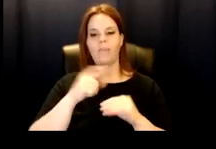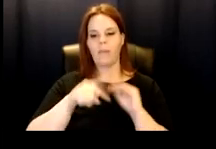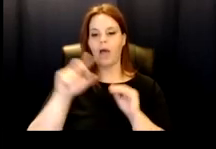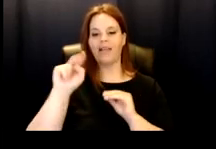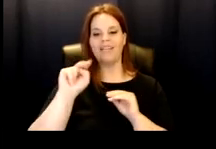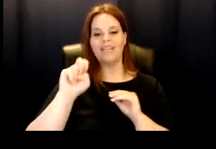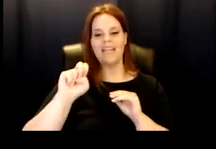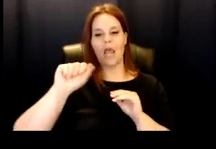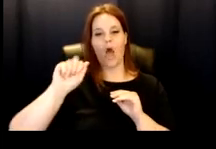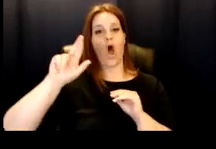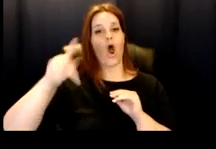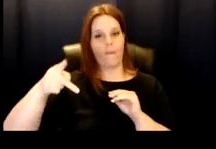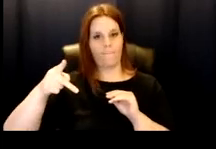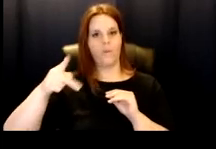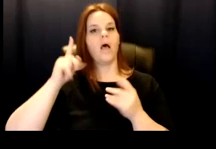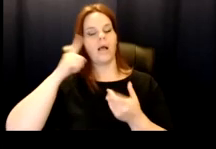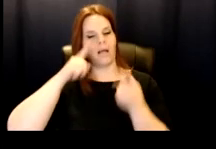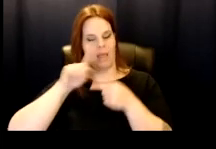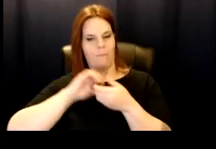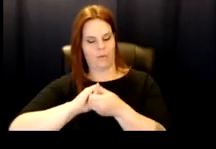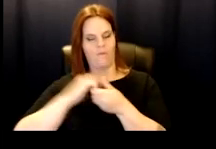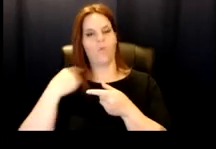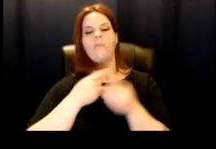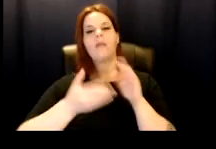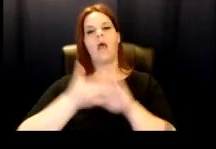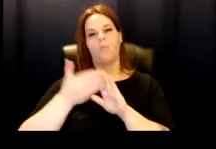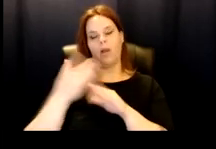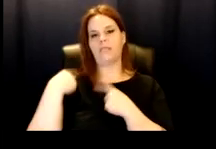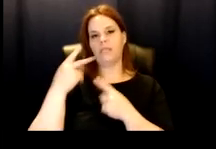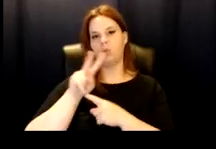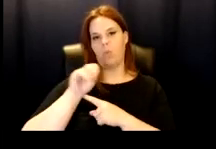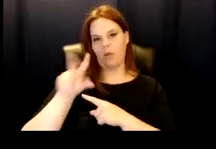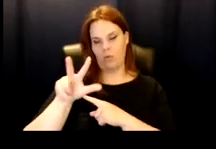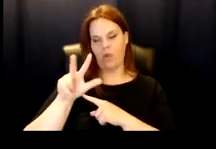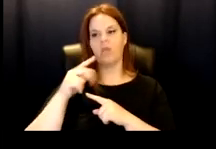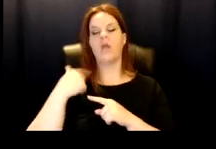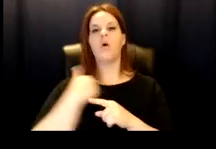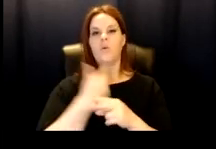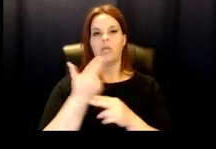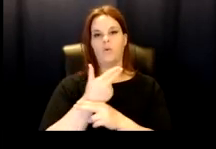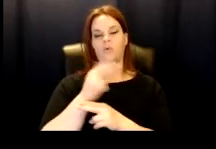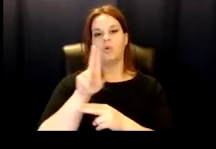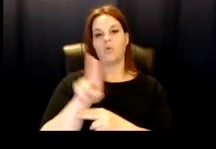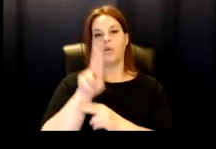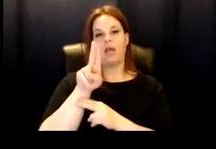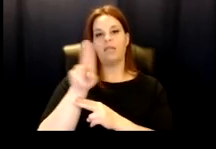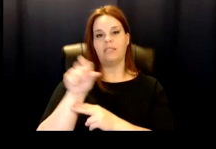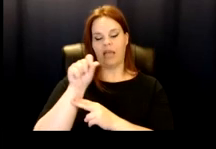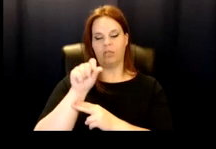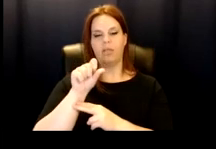been operating since 2003. We use the United States EEOC Equal Employment Opportunity Commission